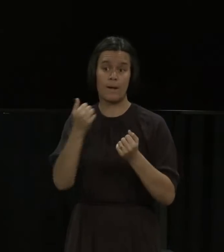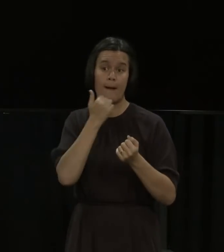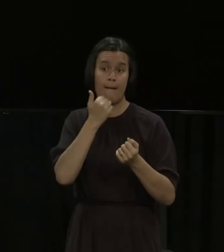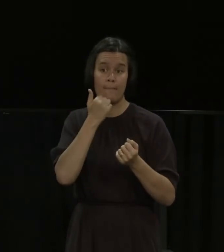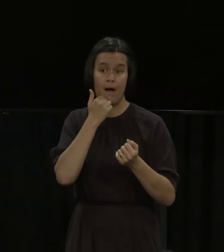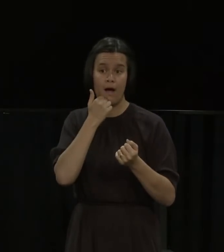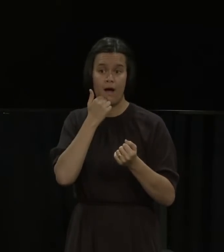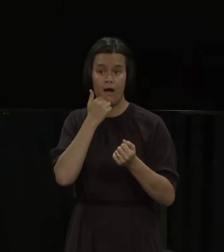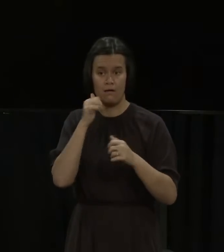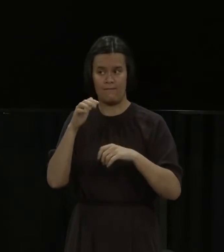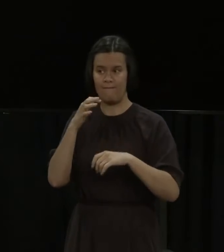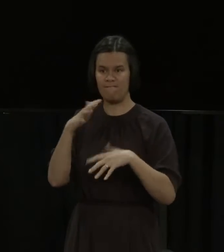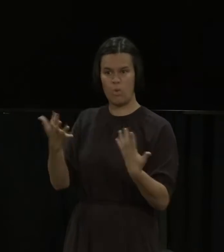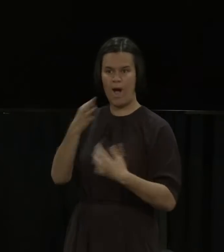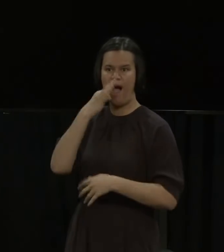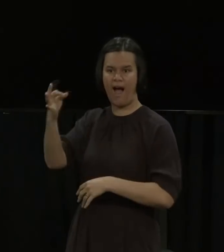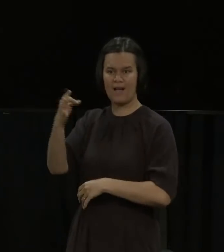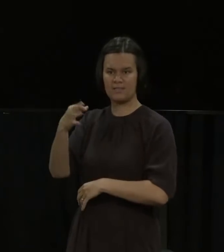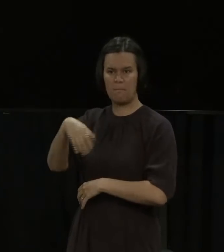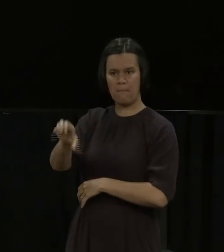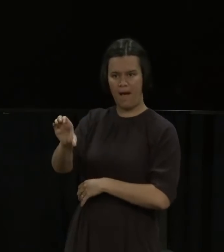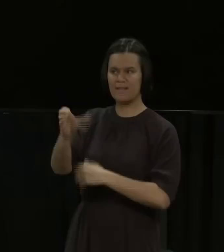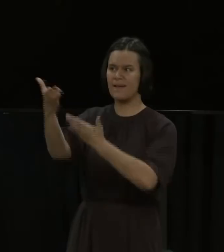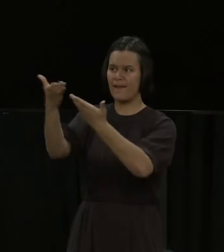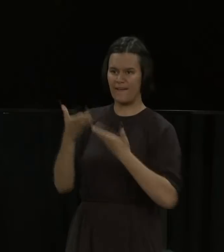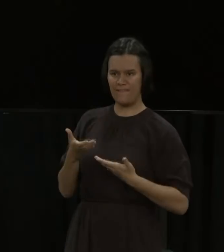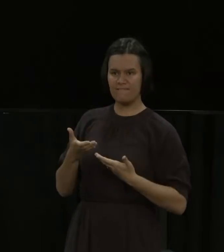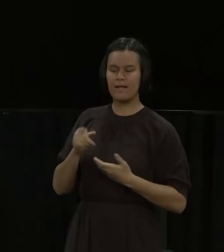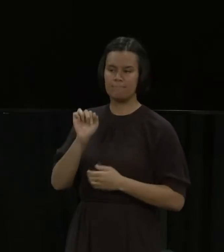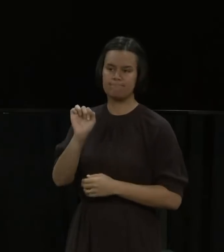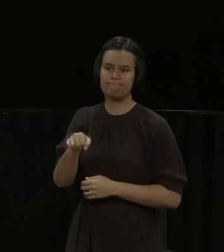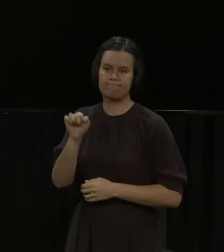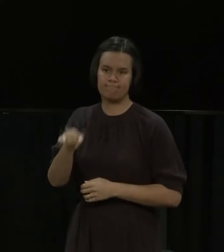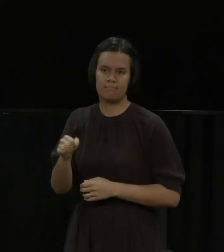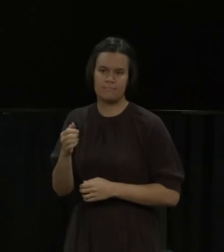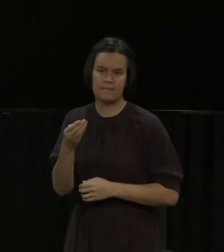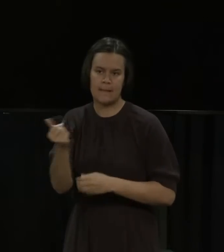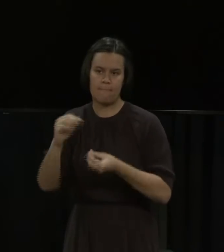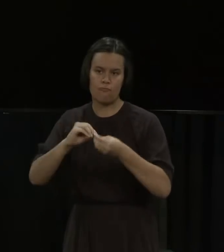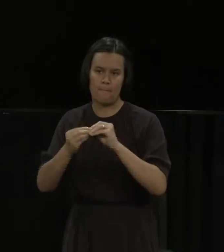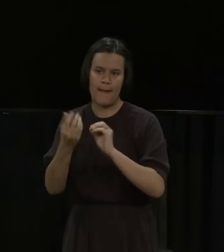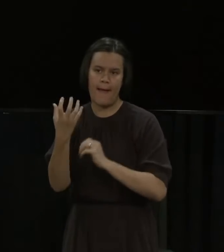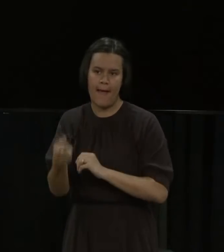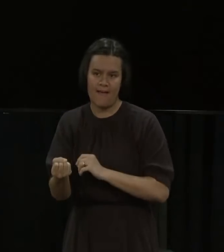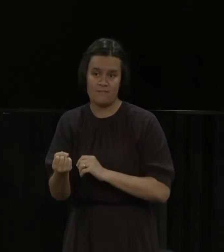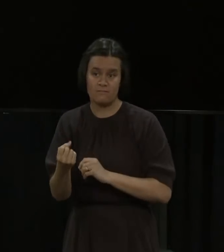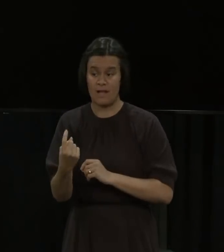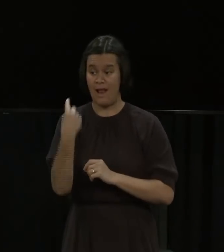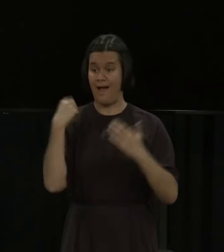passes and accessing the system now. In terms of the oh 800 number, there were issues particularly